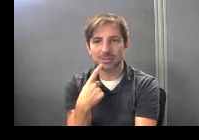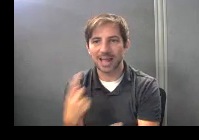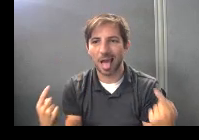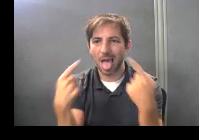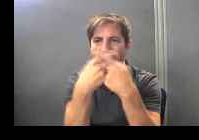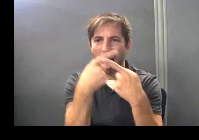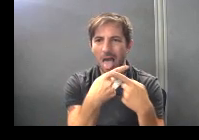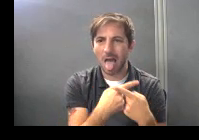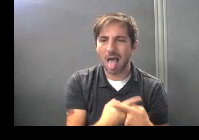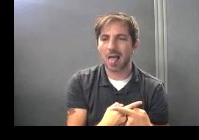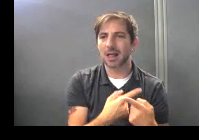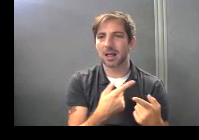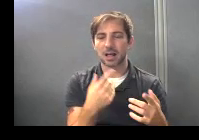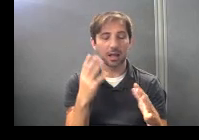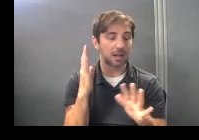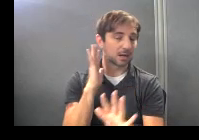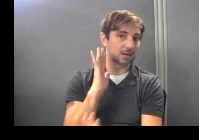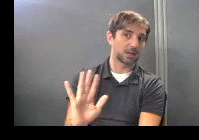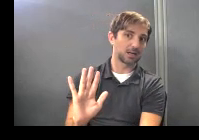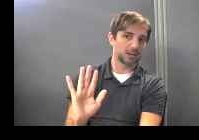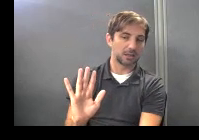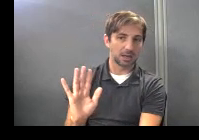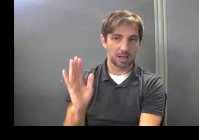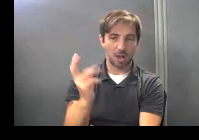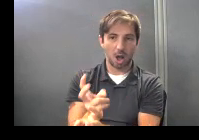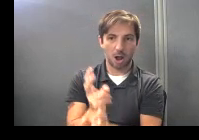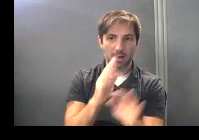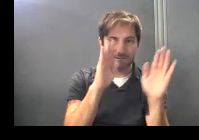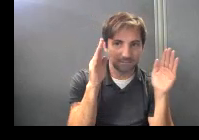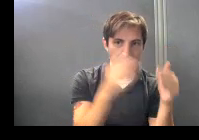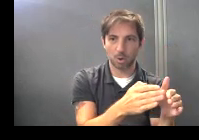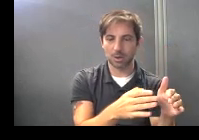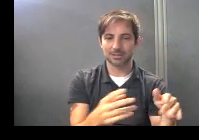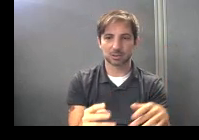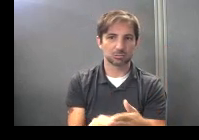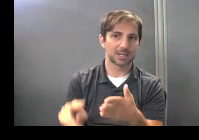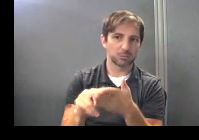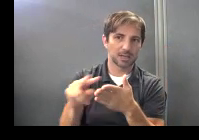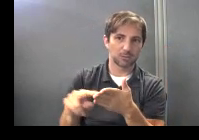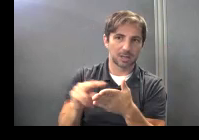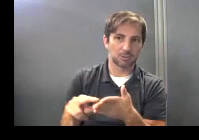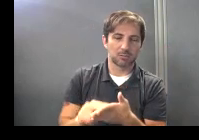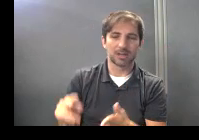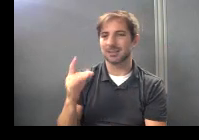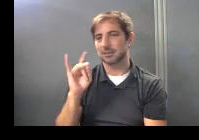USING A SCREEN READER. IT'S SUPER ANNOYING TO ME. I IMAGINE PEOPLE USING A SCREEN READER, IT'S TERRIBLY ANNOYING.